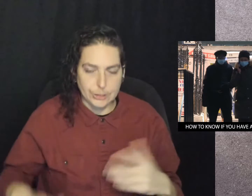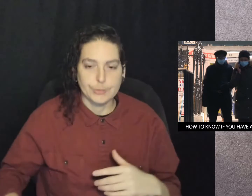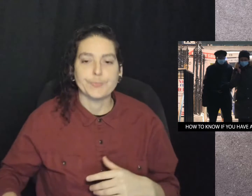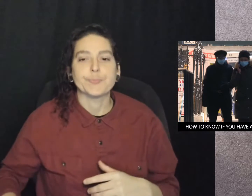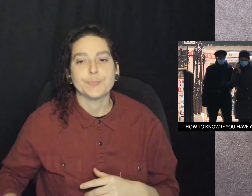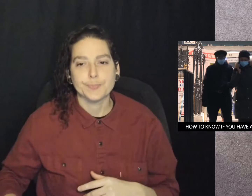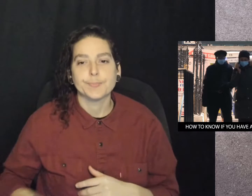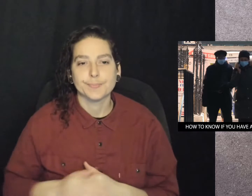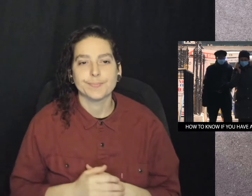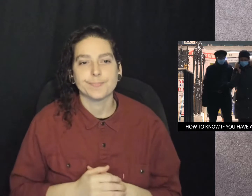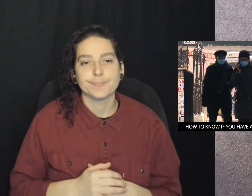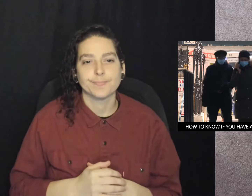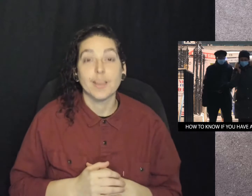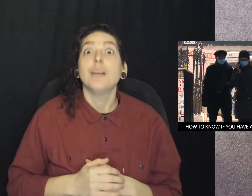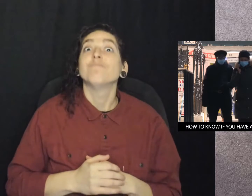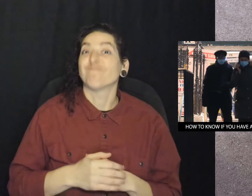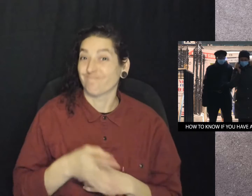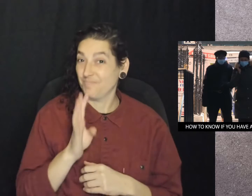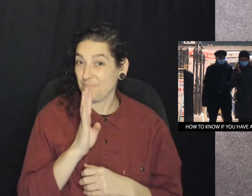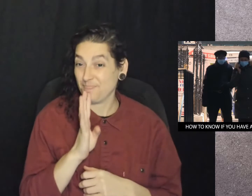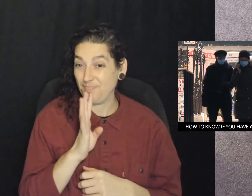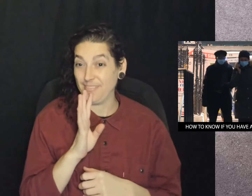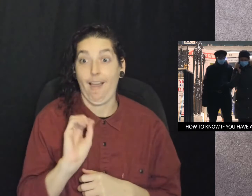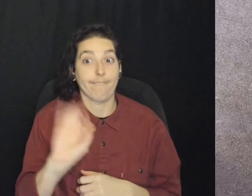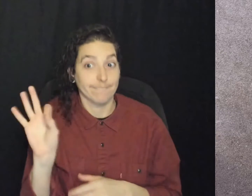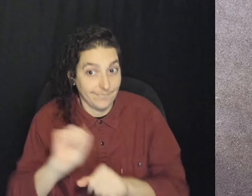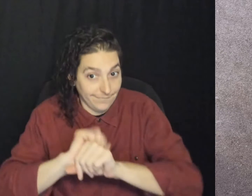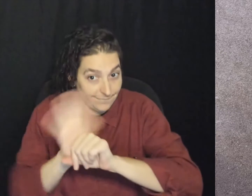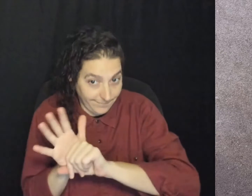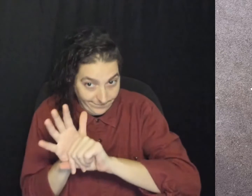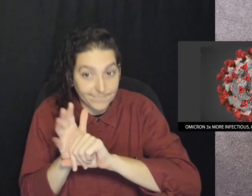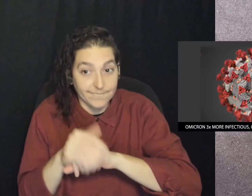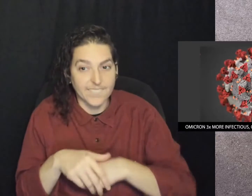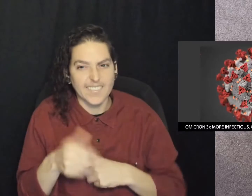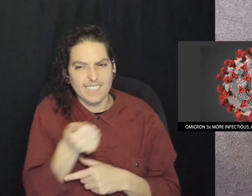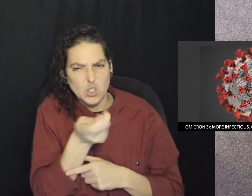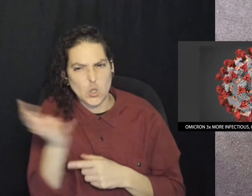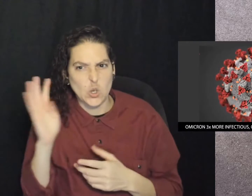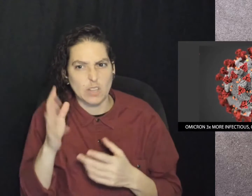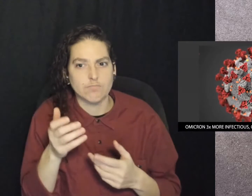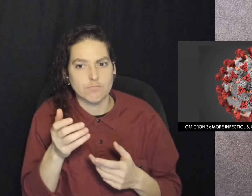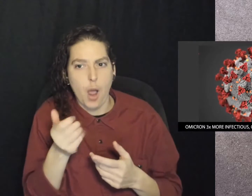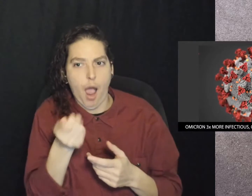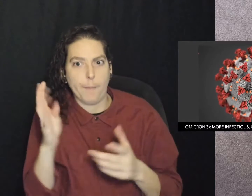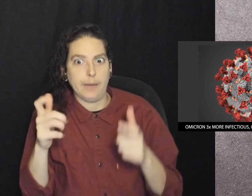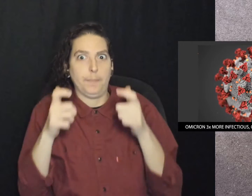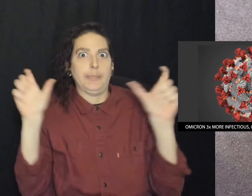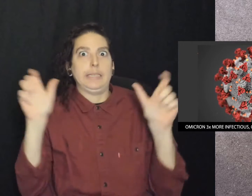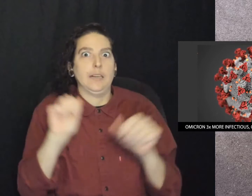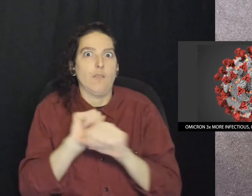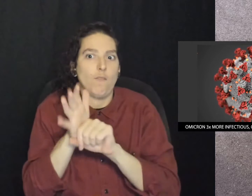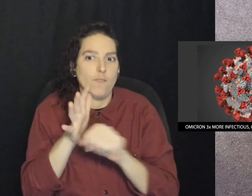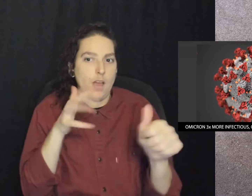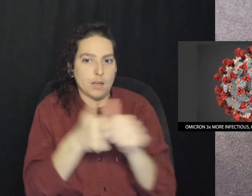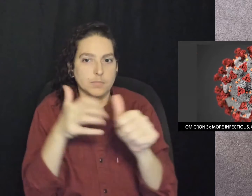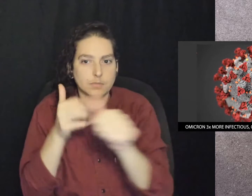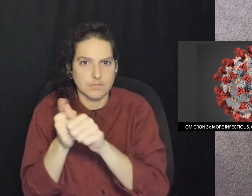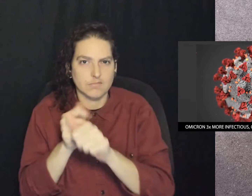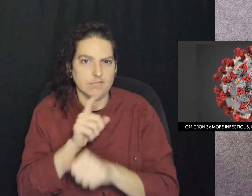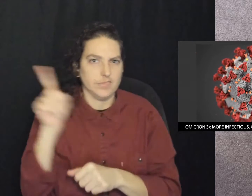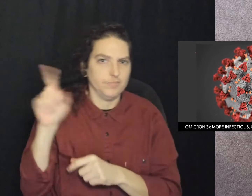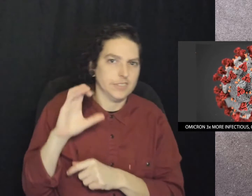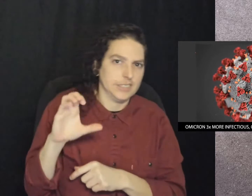condition is triggered speaking of covid here are a couple of big coronavirus updates from